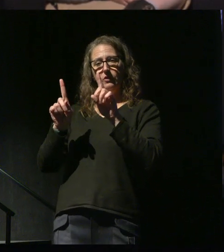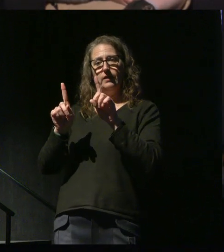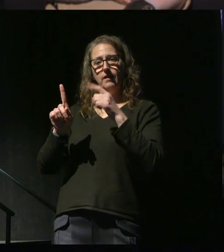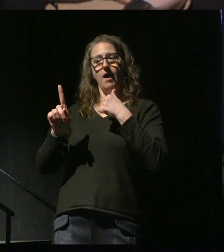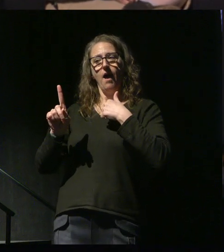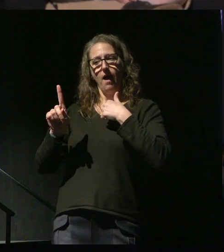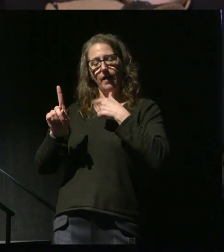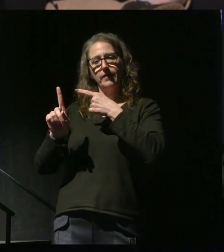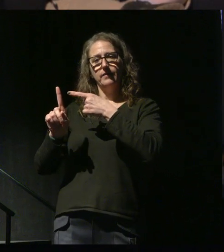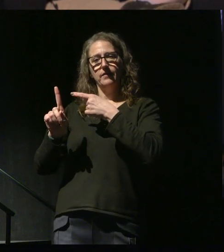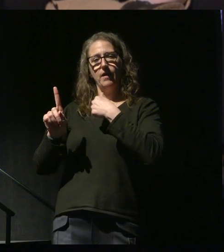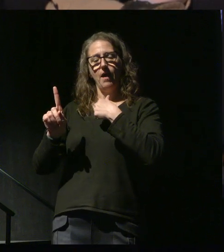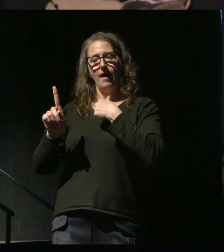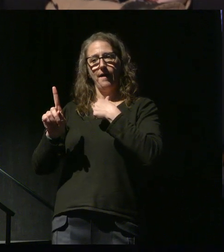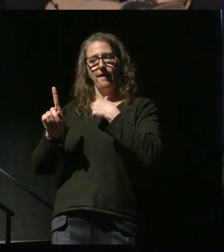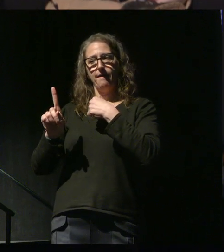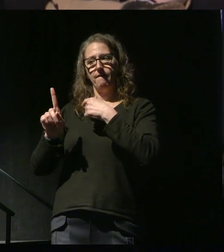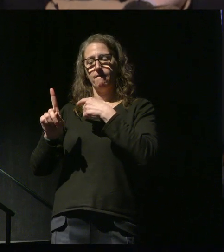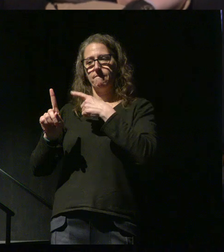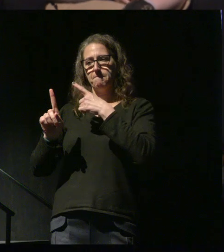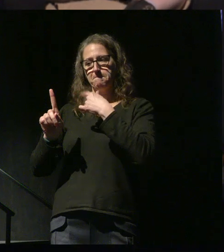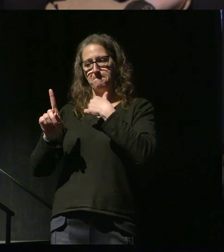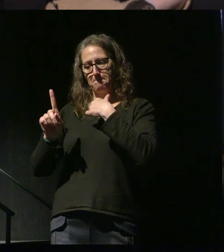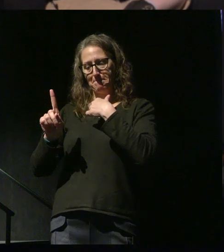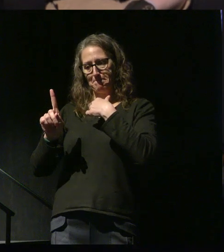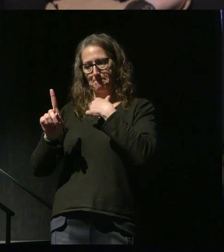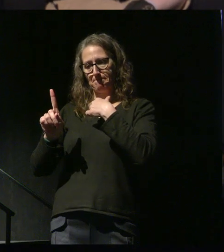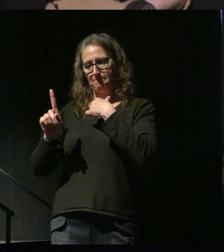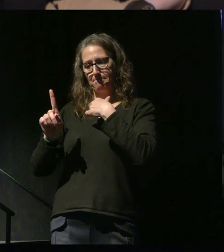I have offered, you know to let people read earlier versions